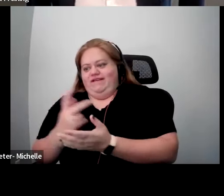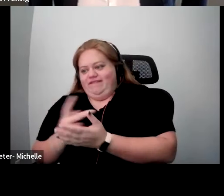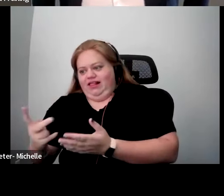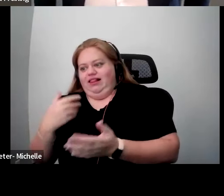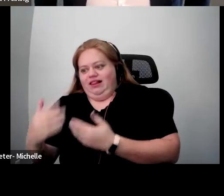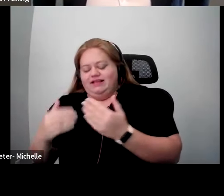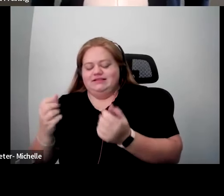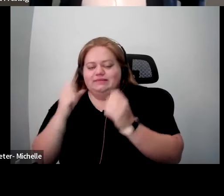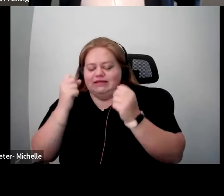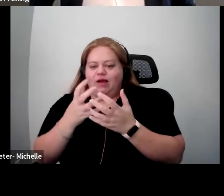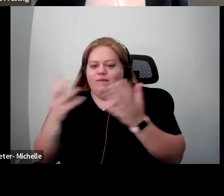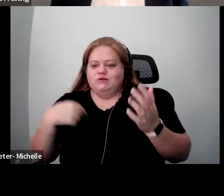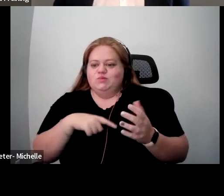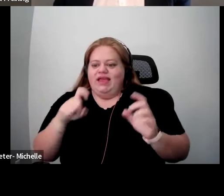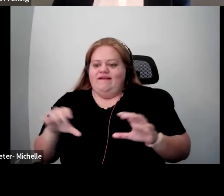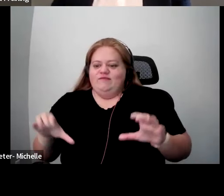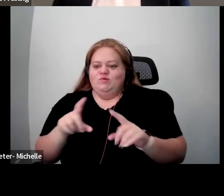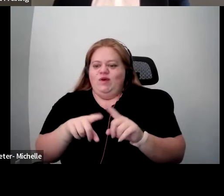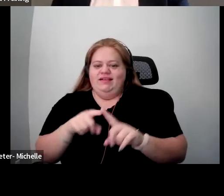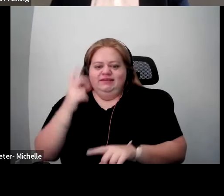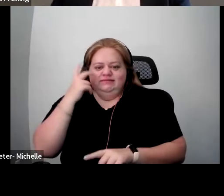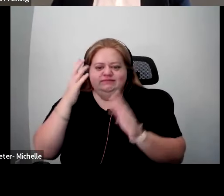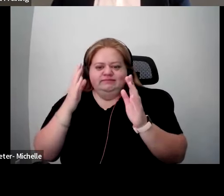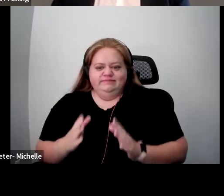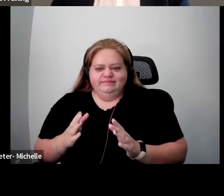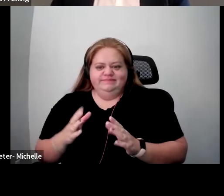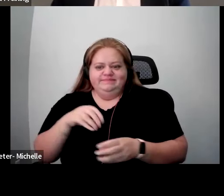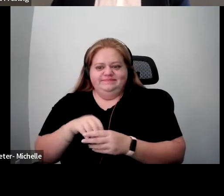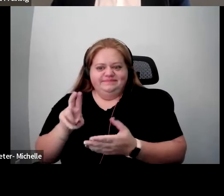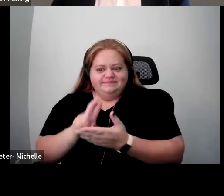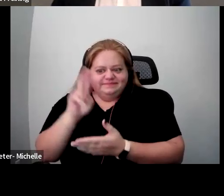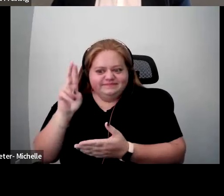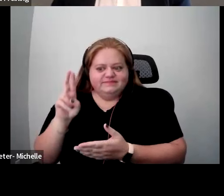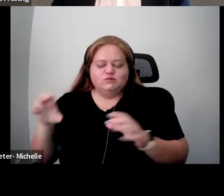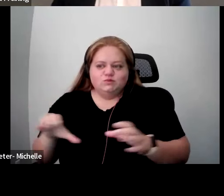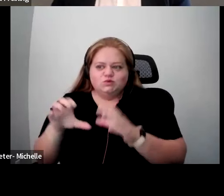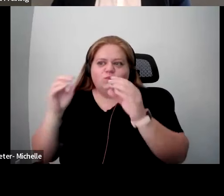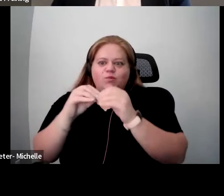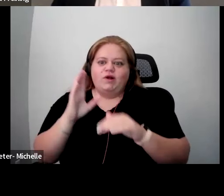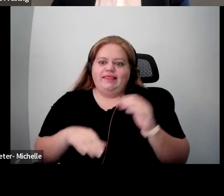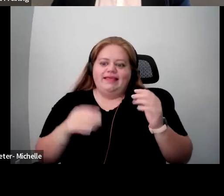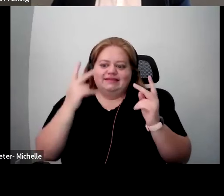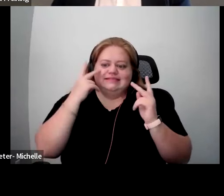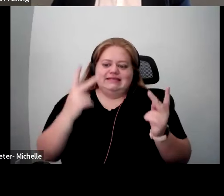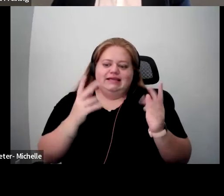has to do, even just, say, in a university context, so much more than their sighted counterpart, just